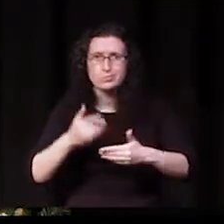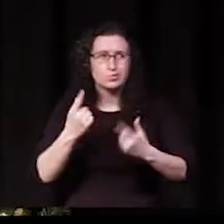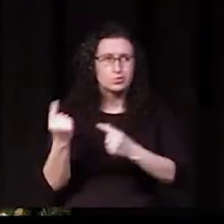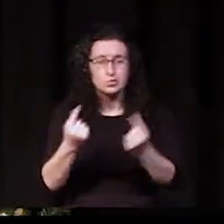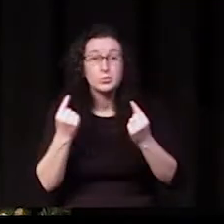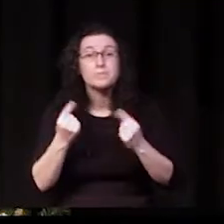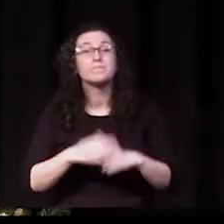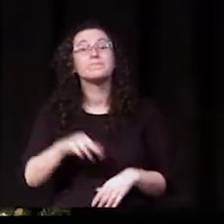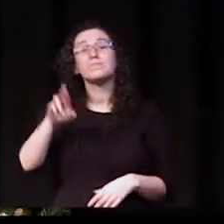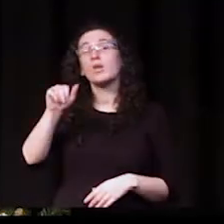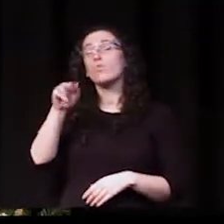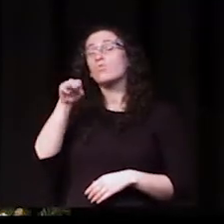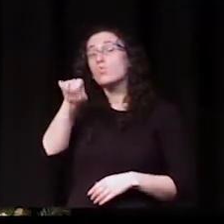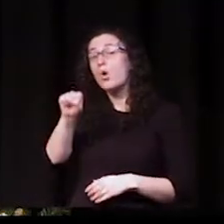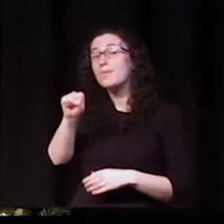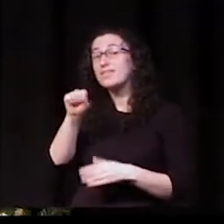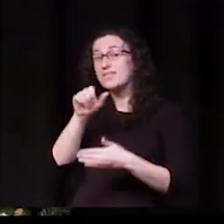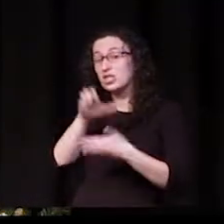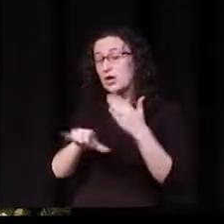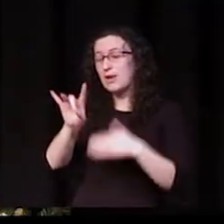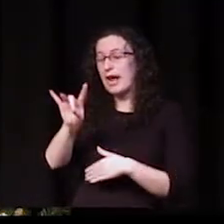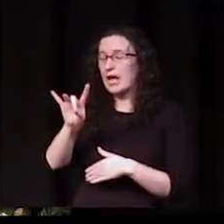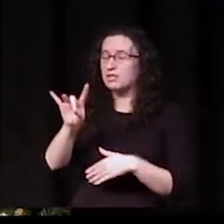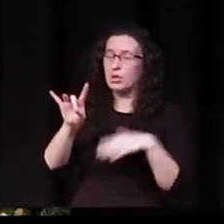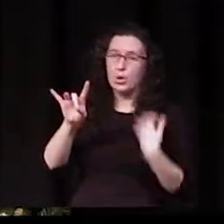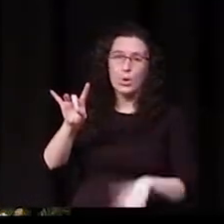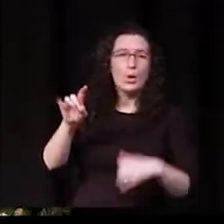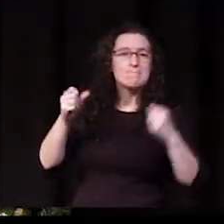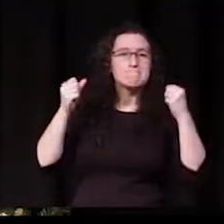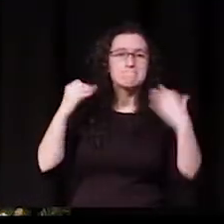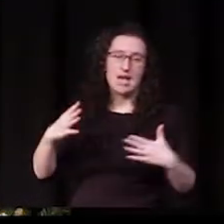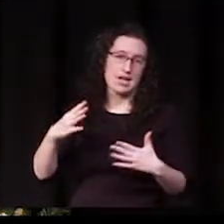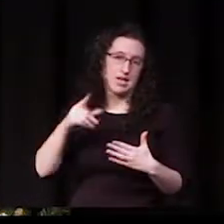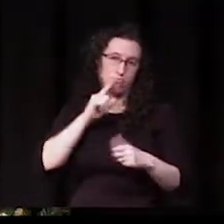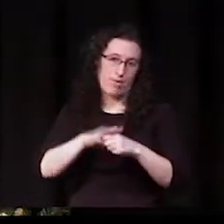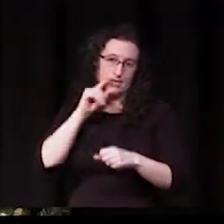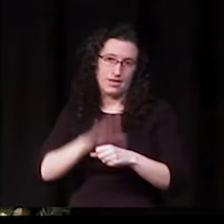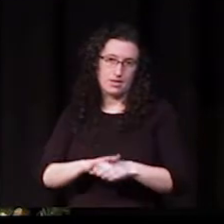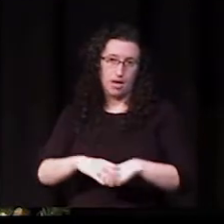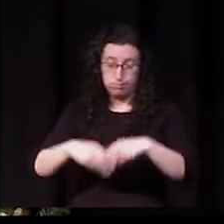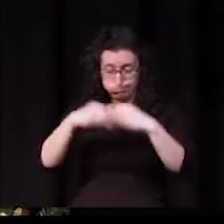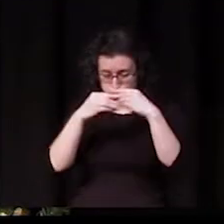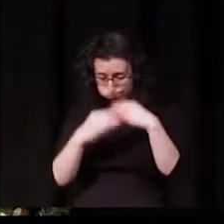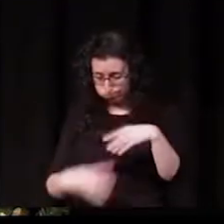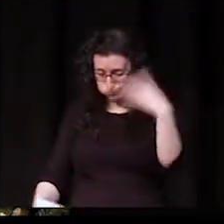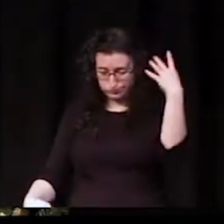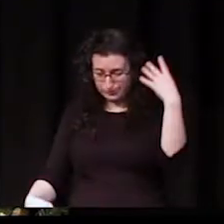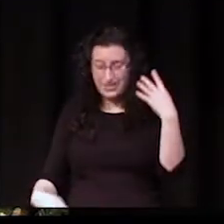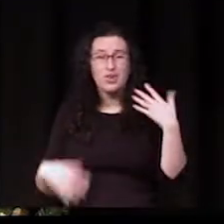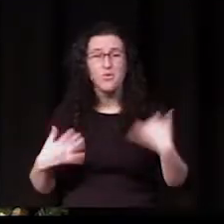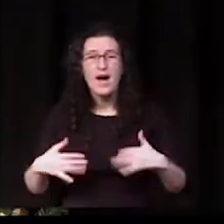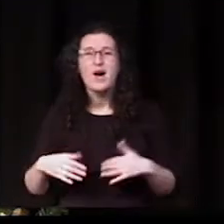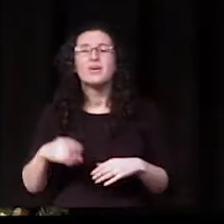Romans eight alone has so many promises. Get me started on Romans eight. "There is no condemnation for those